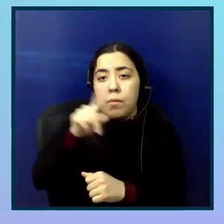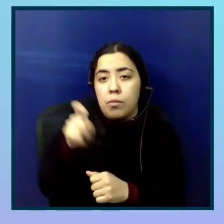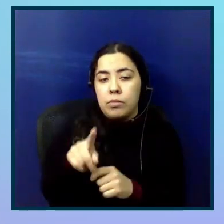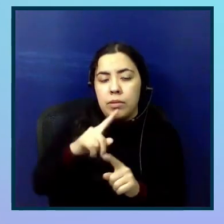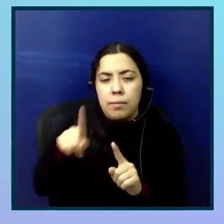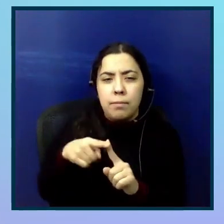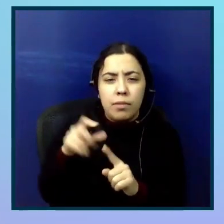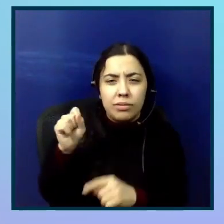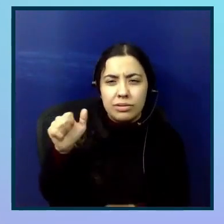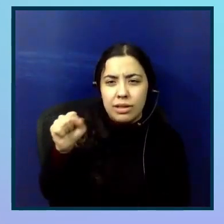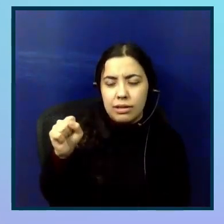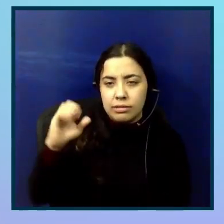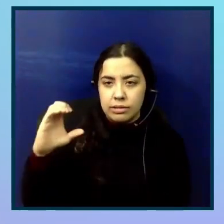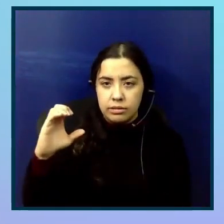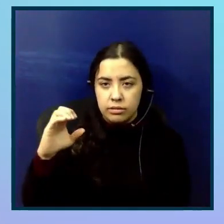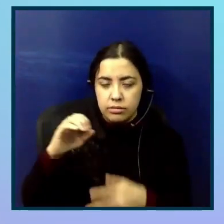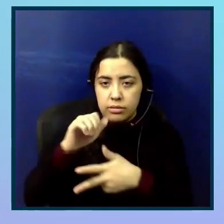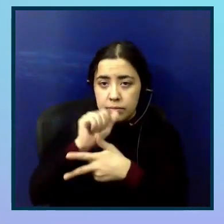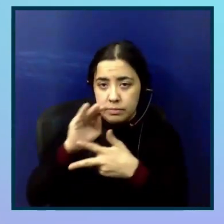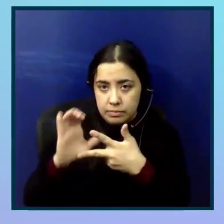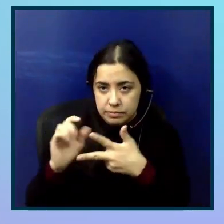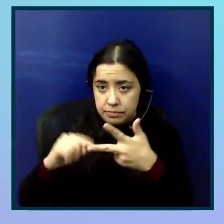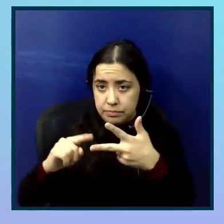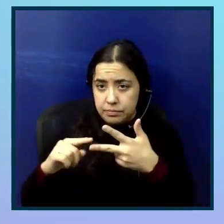Does SAS-C minimum mean WCAG 2.1,